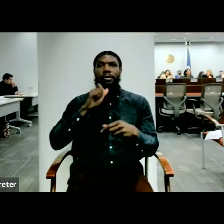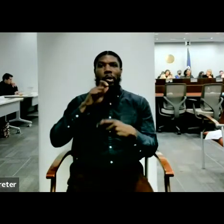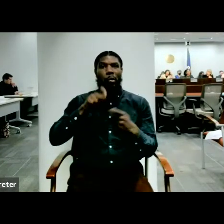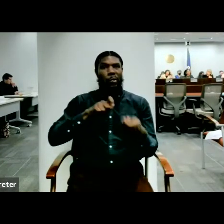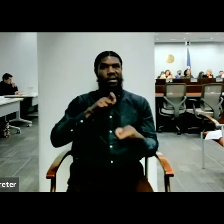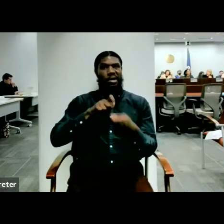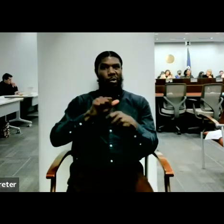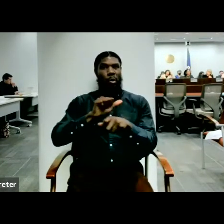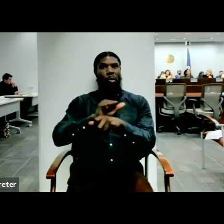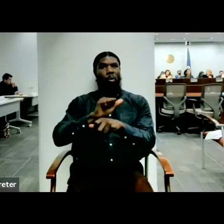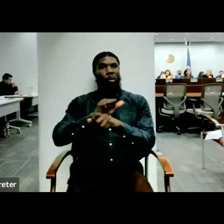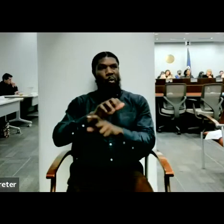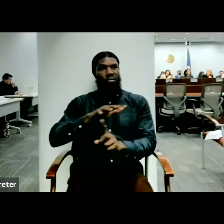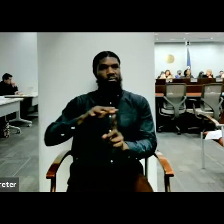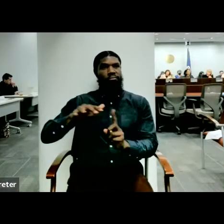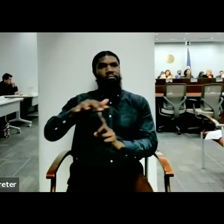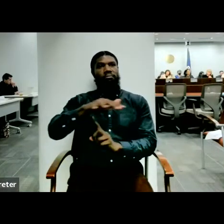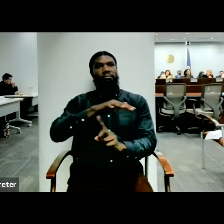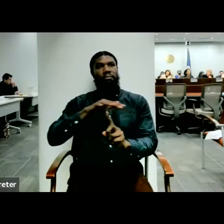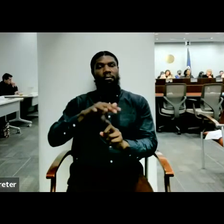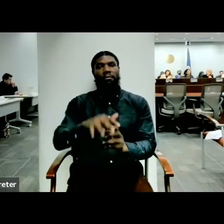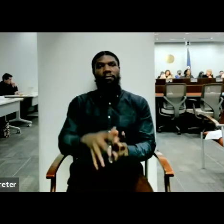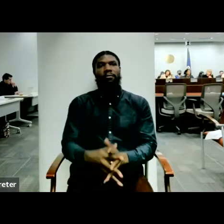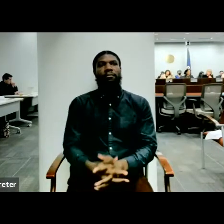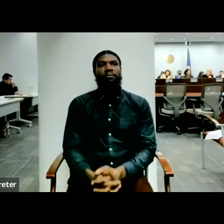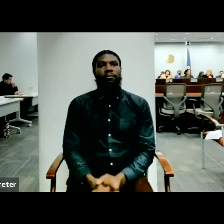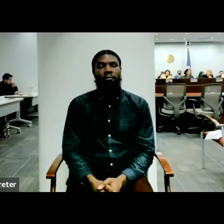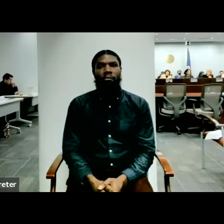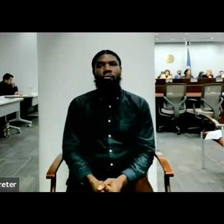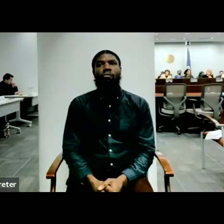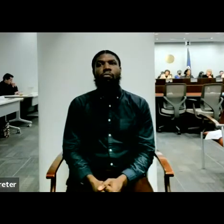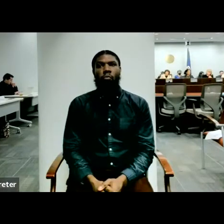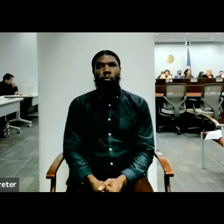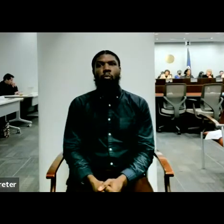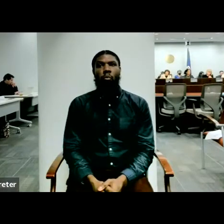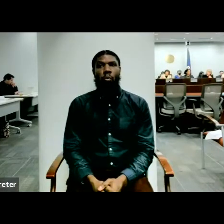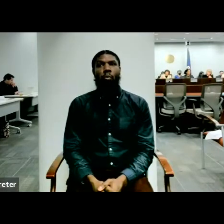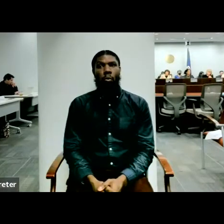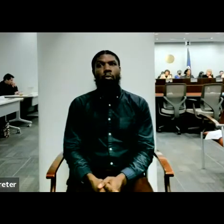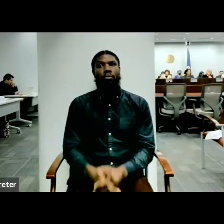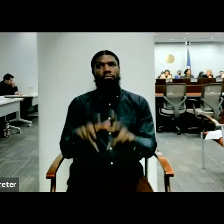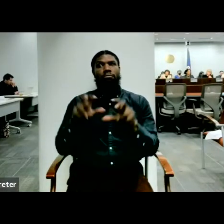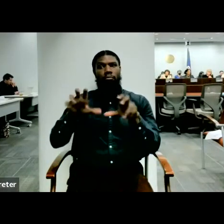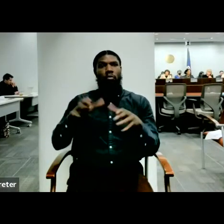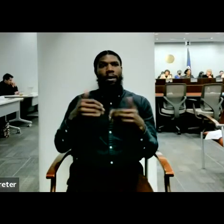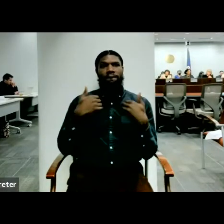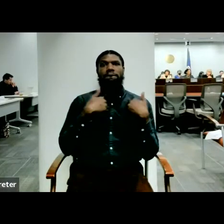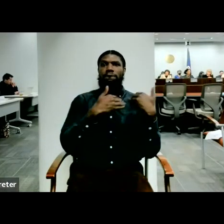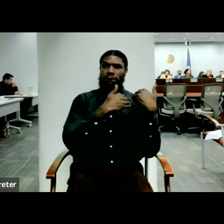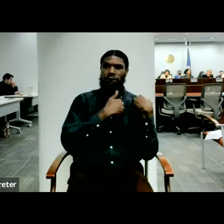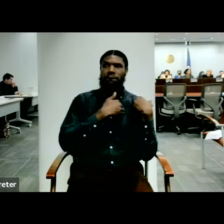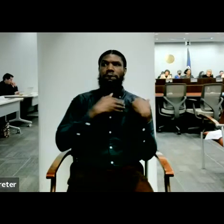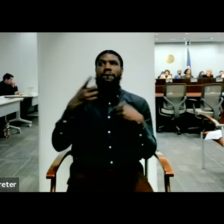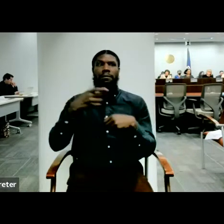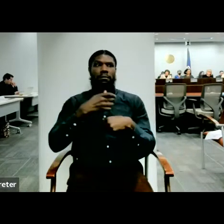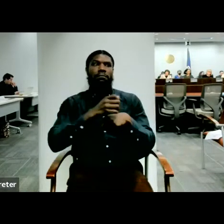the workplace and holds stakeholders to their obligations to ensure that we are working toward